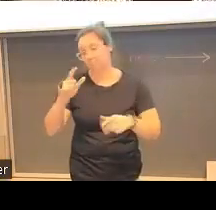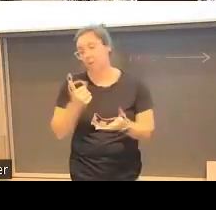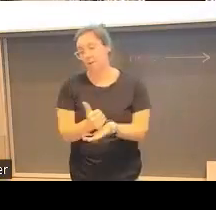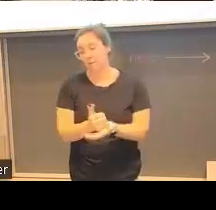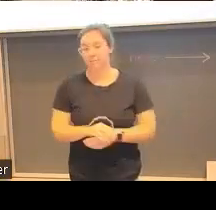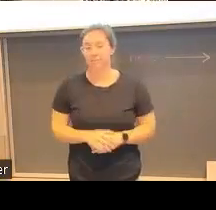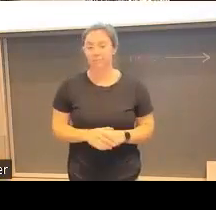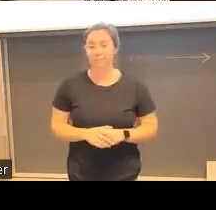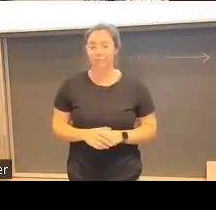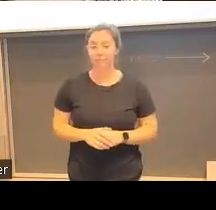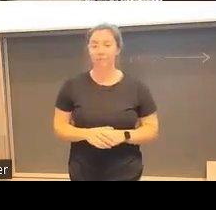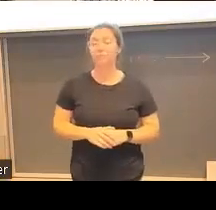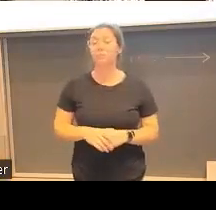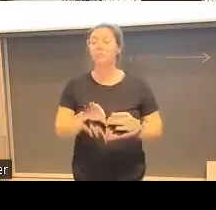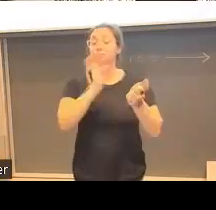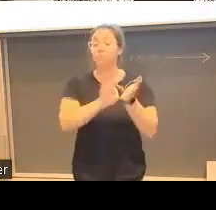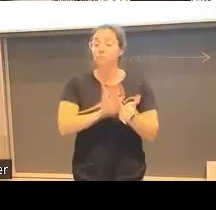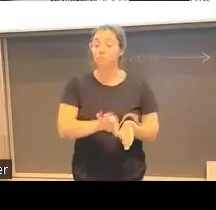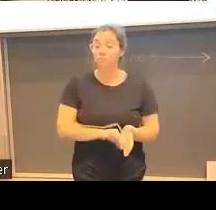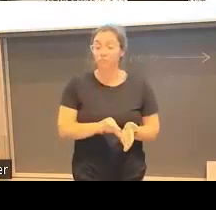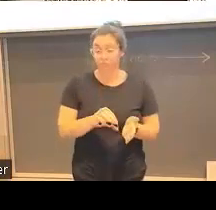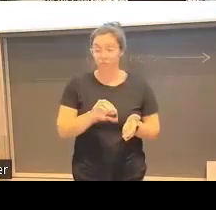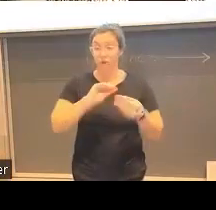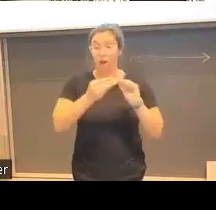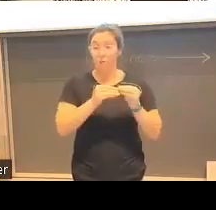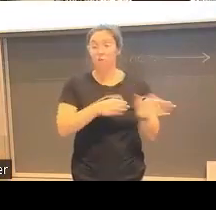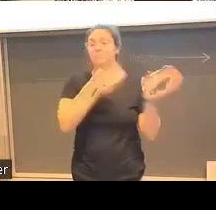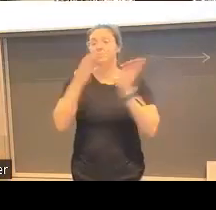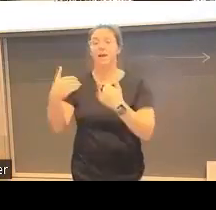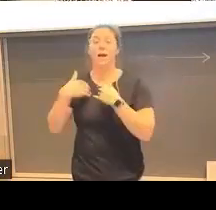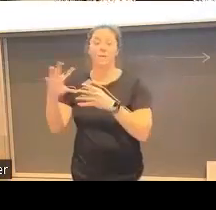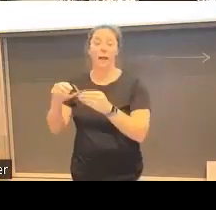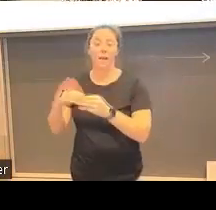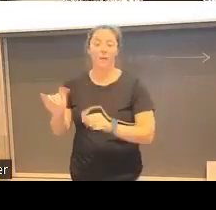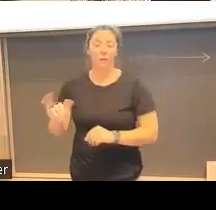the rating we also always ask for comments and here are a few from the pilot she showed me all